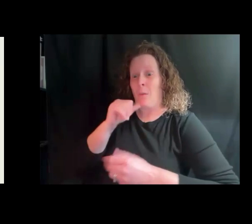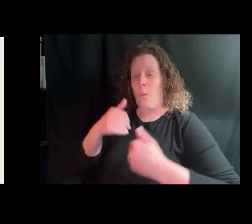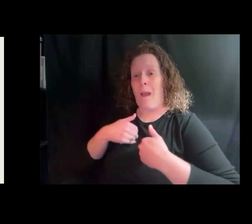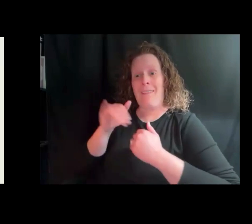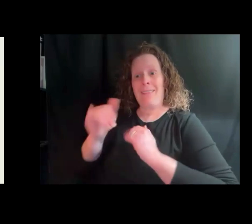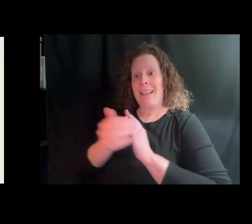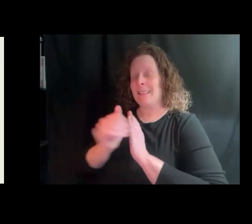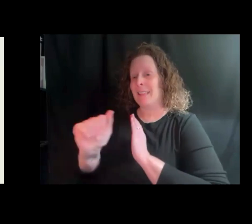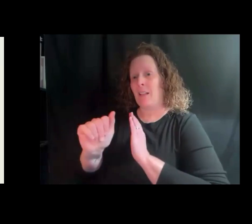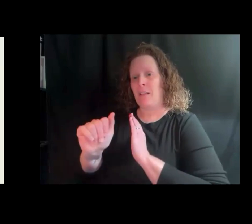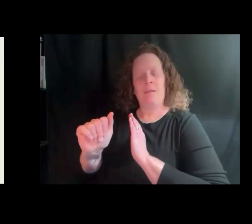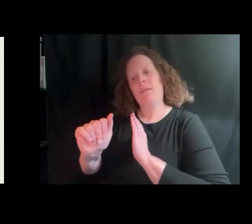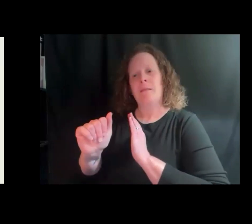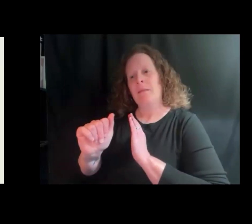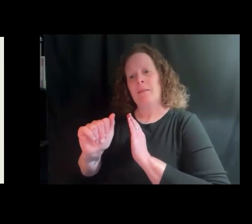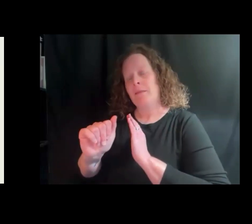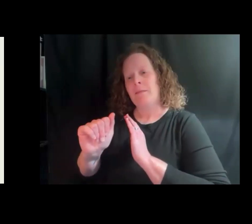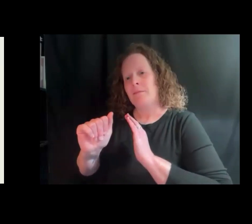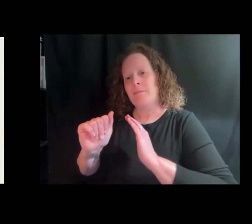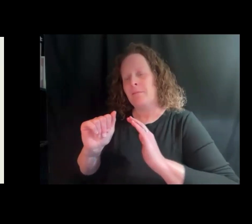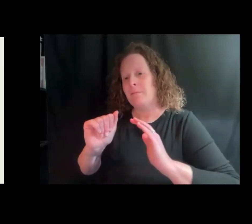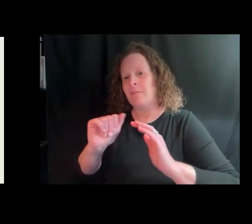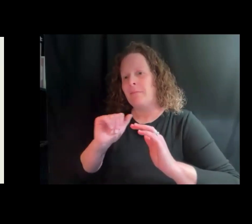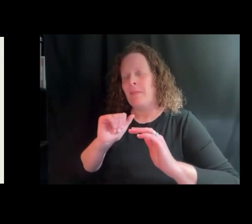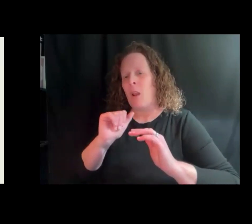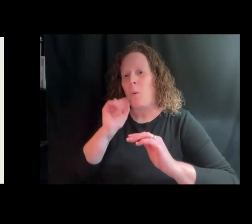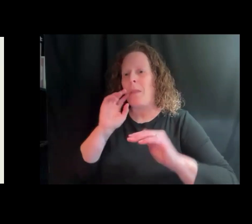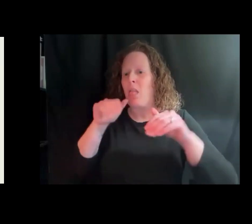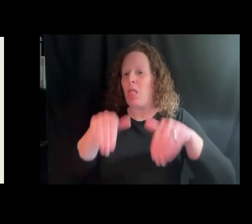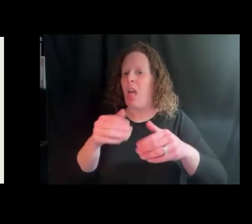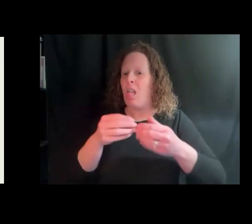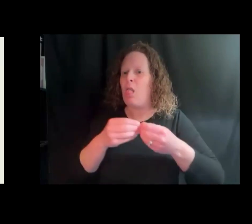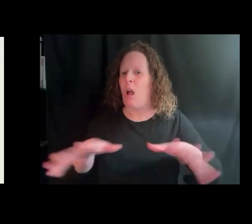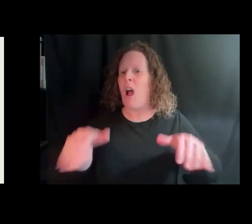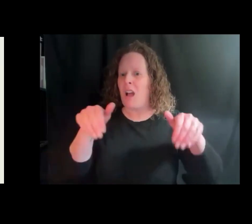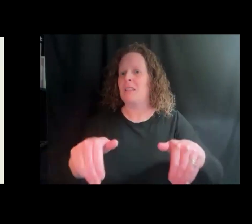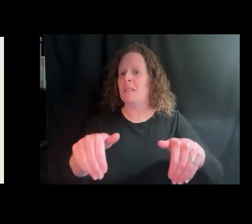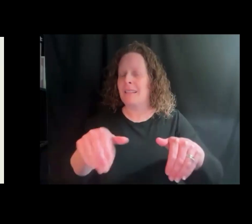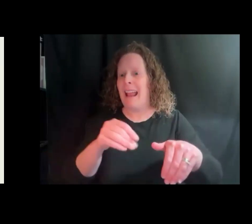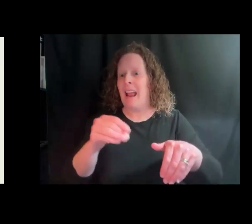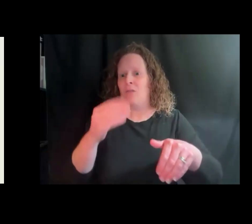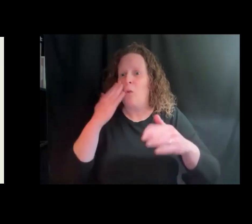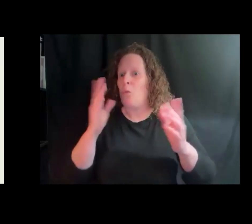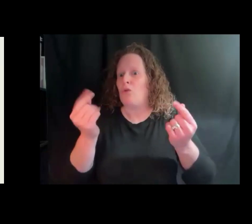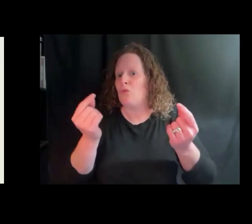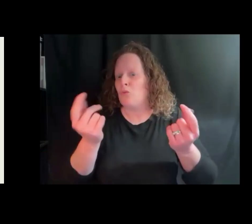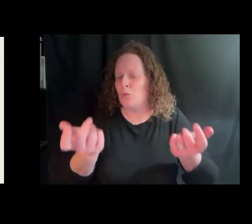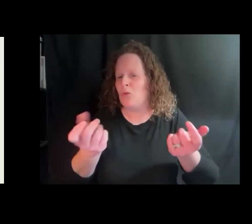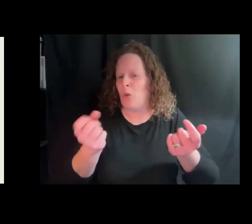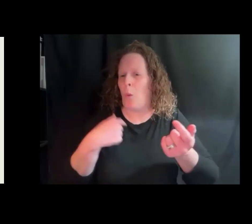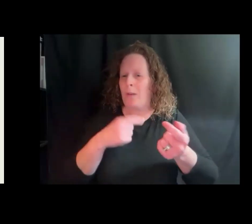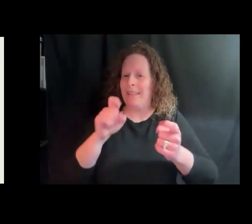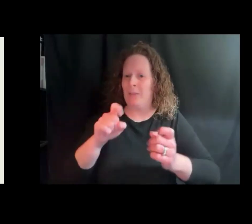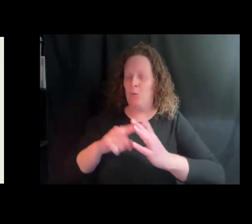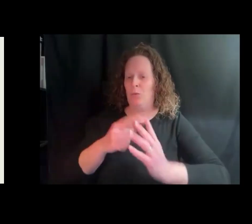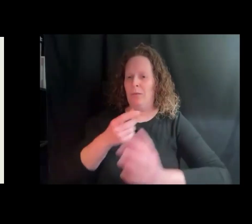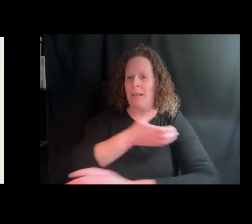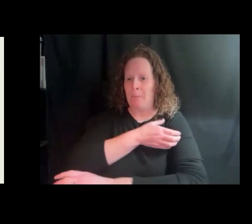their life in the adult world right? If they don't have those skills they're gonna be a little lost and they're just gonna get